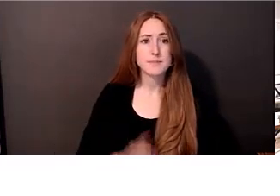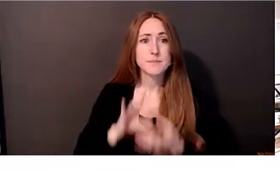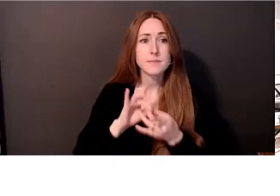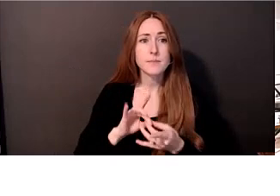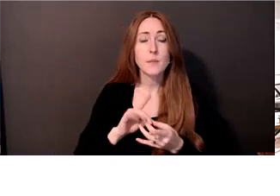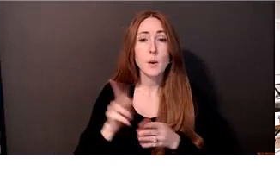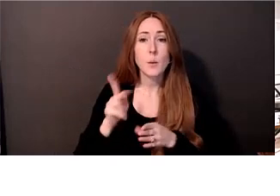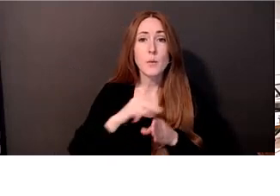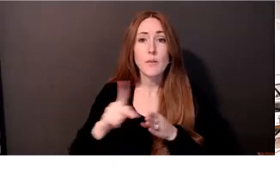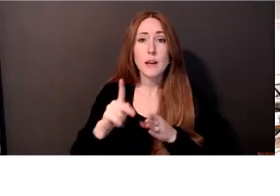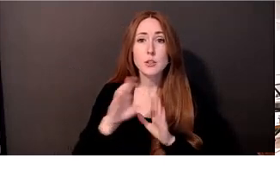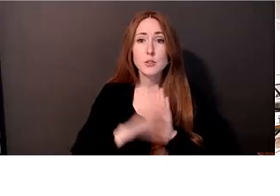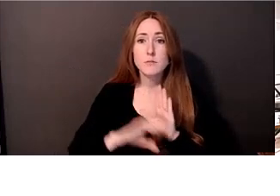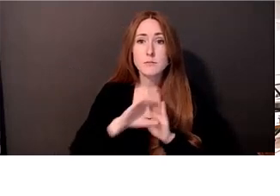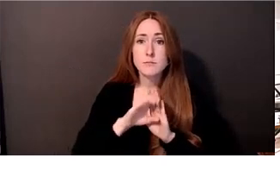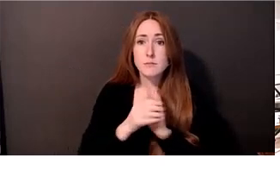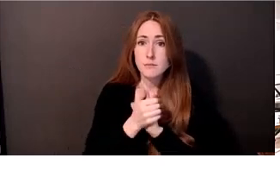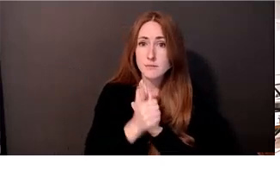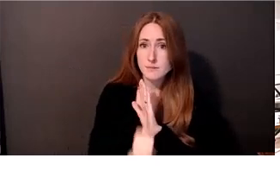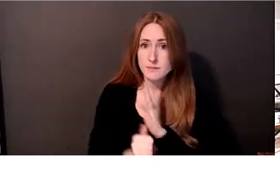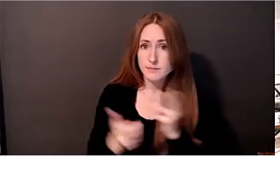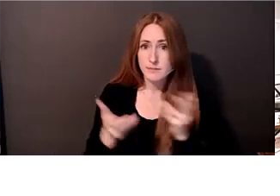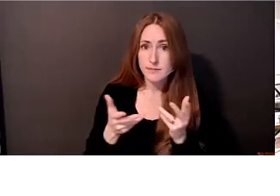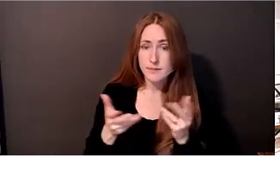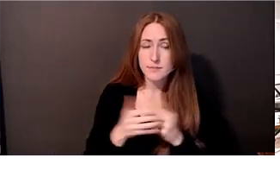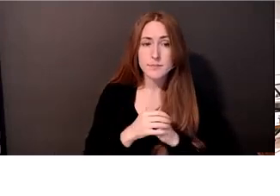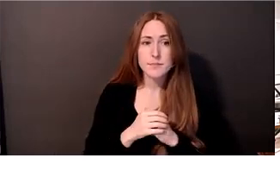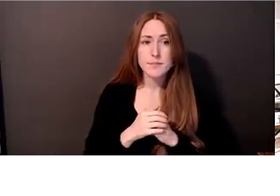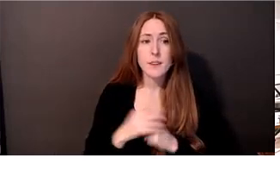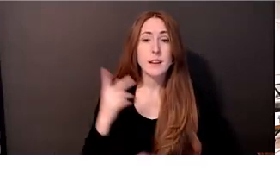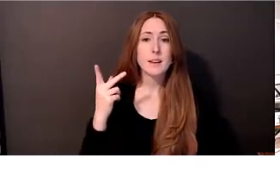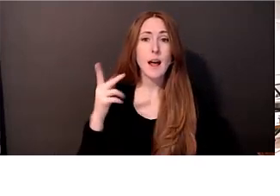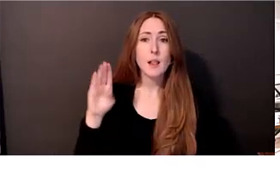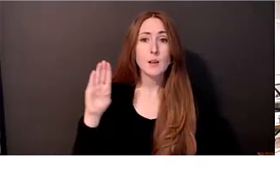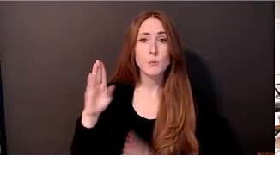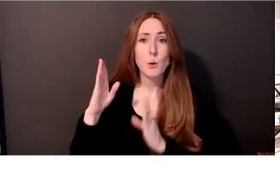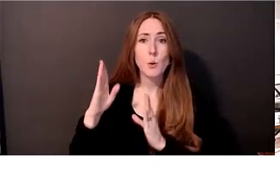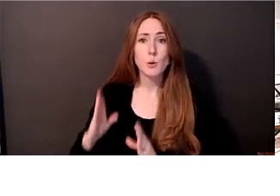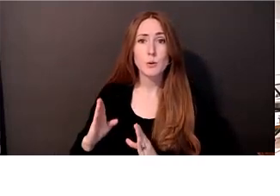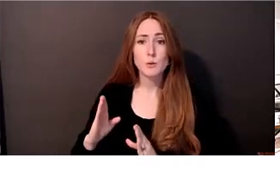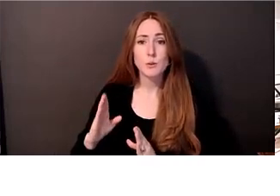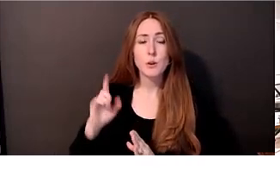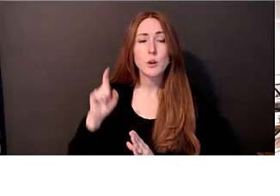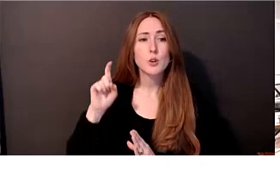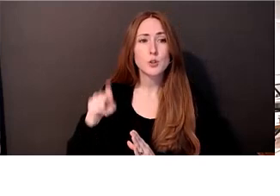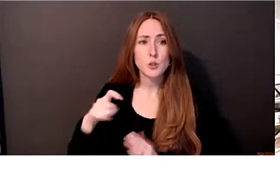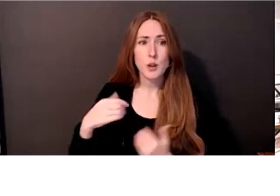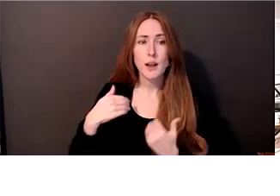in term of skills, knowledge brokers should have interpersonal skills,